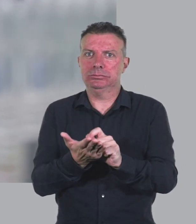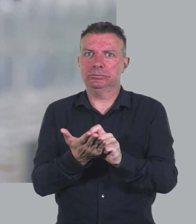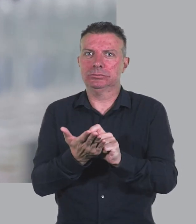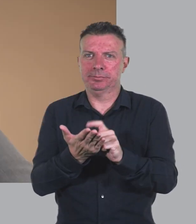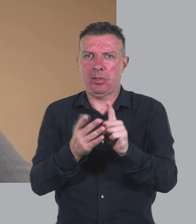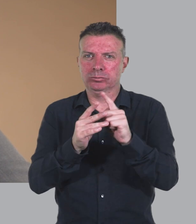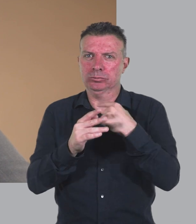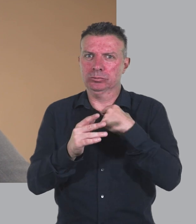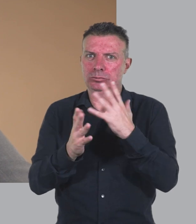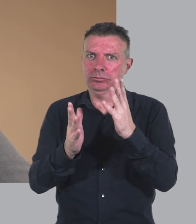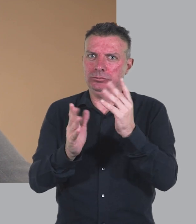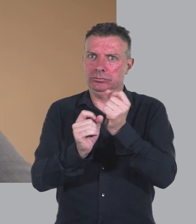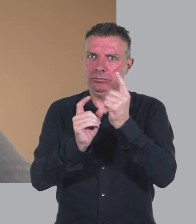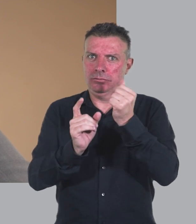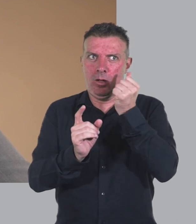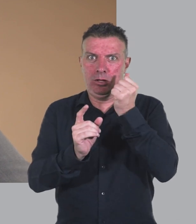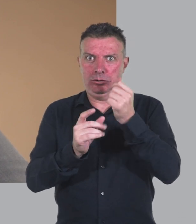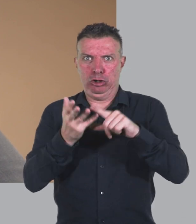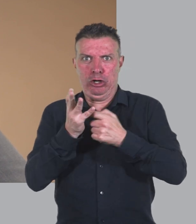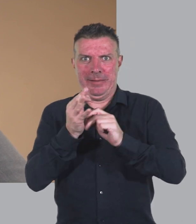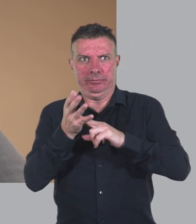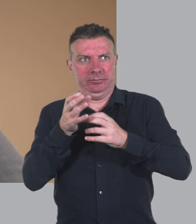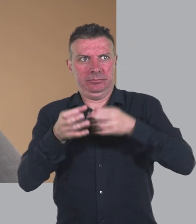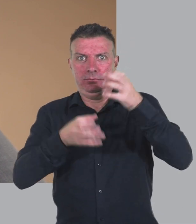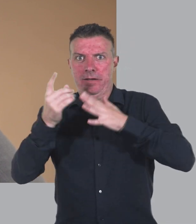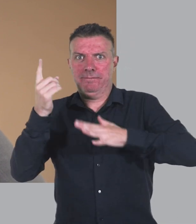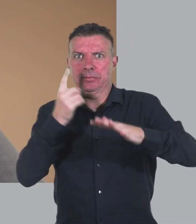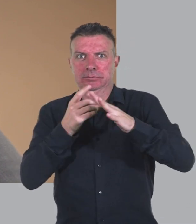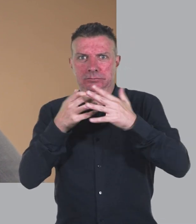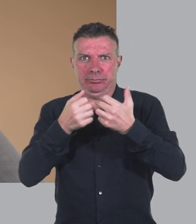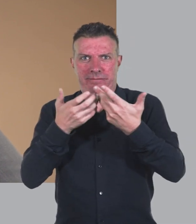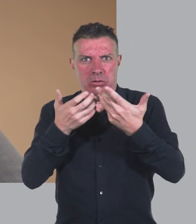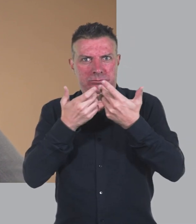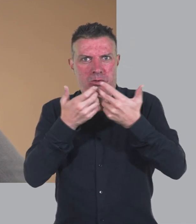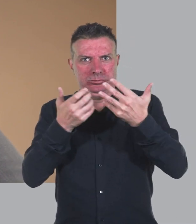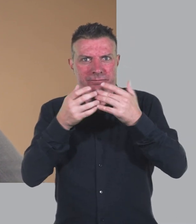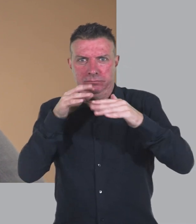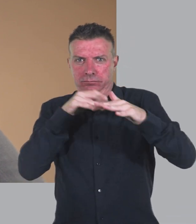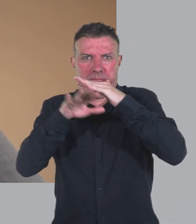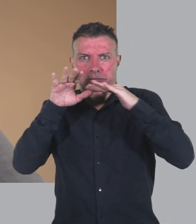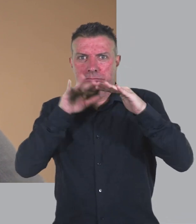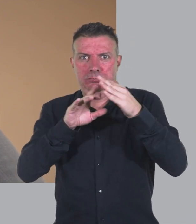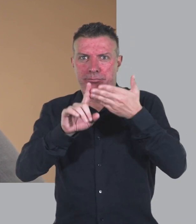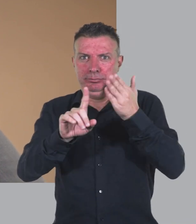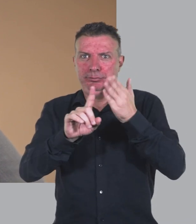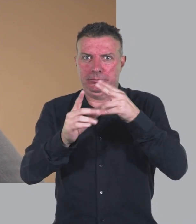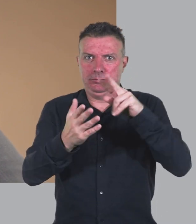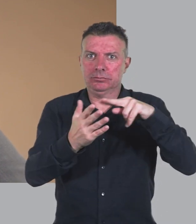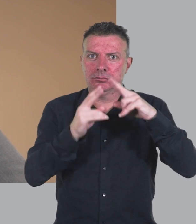but we also cautioned that in an urban environment, the literature often finds quality improvements that are small